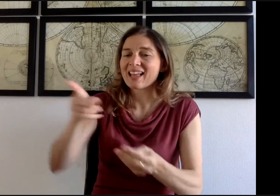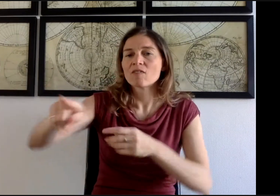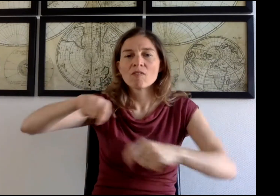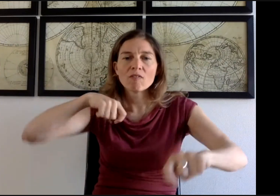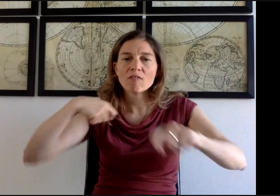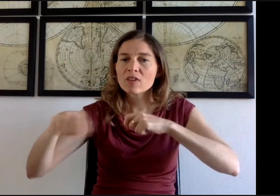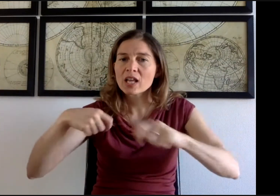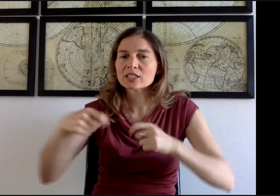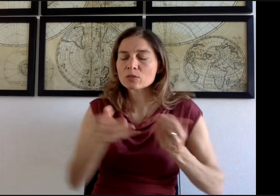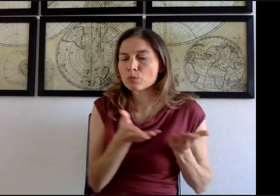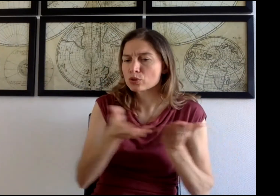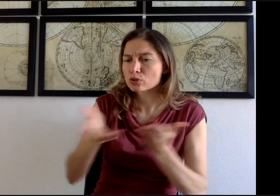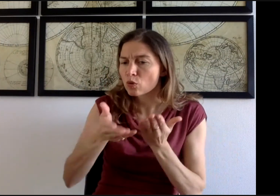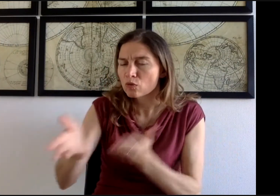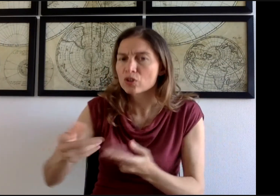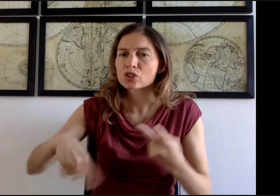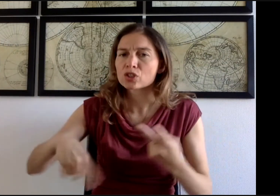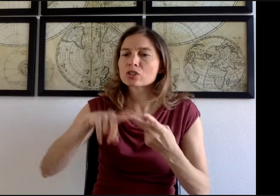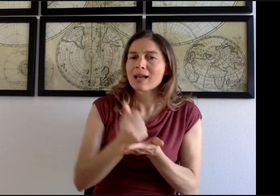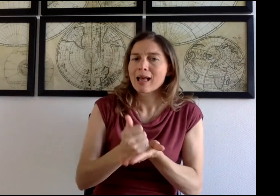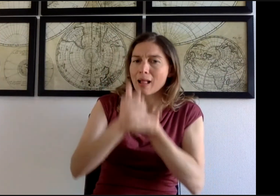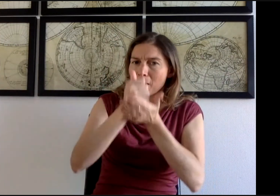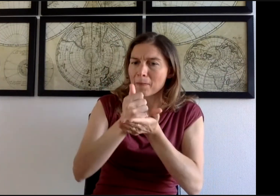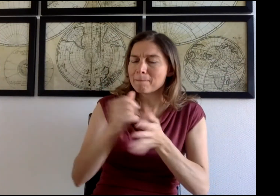peer support, help lines and all social support.